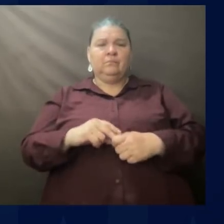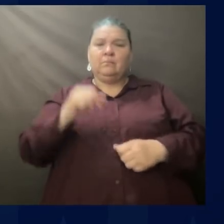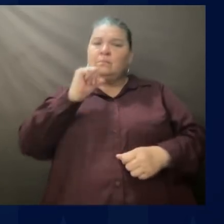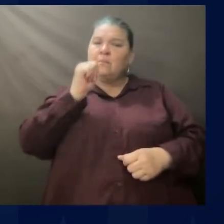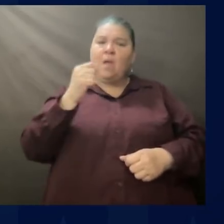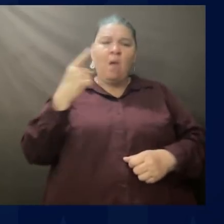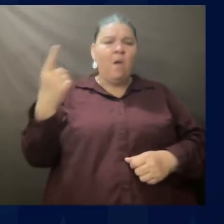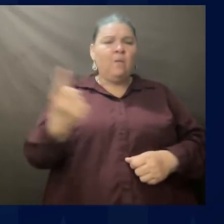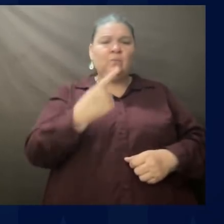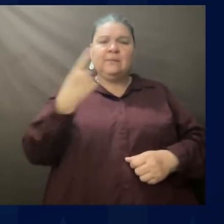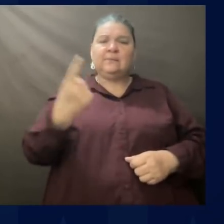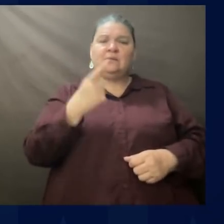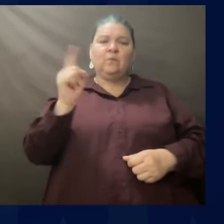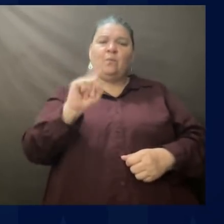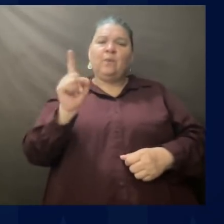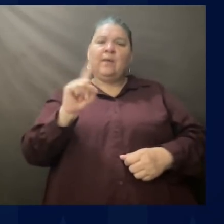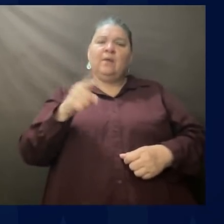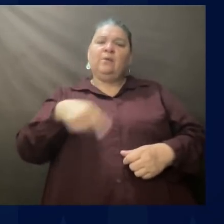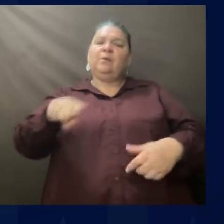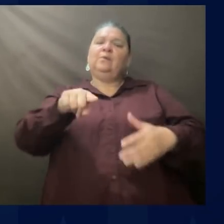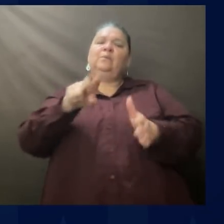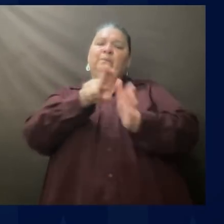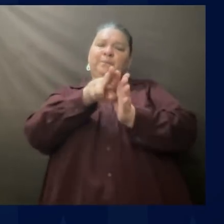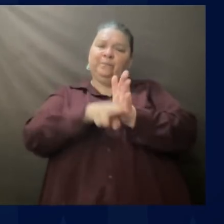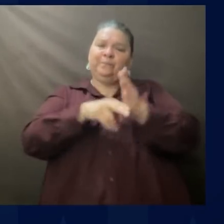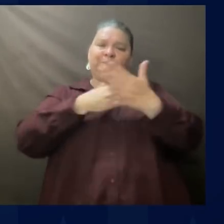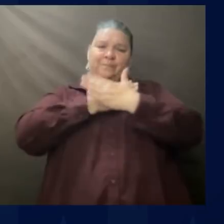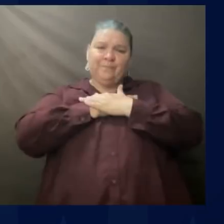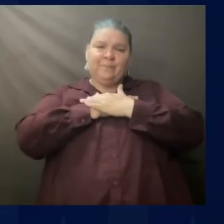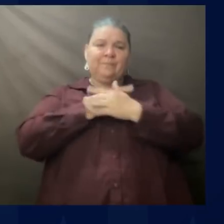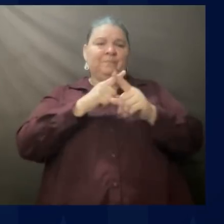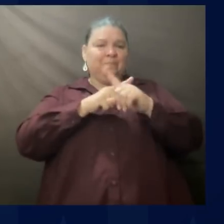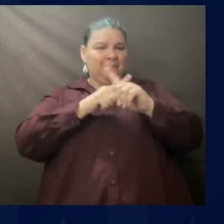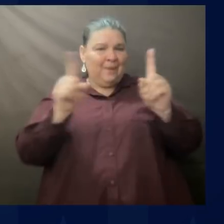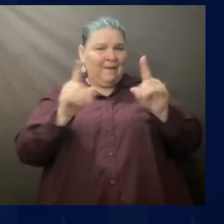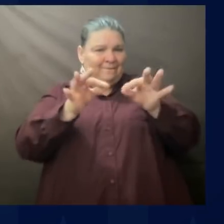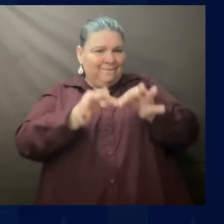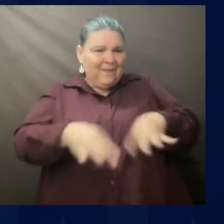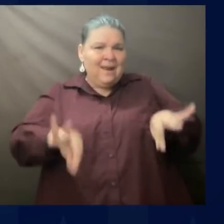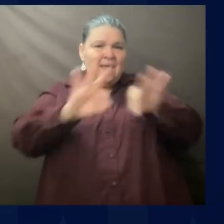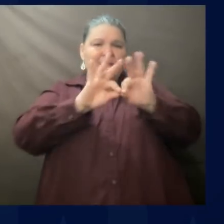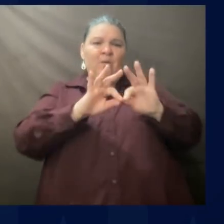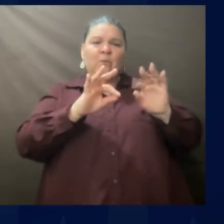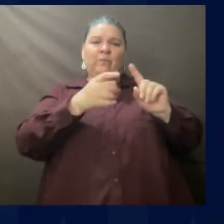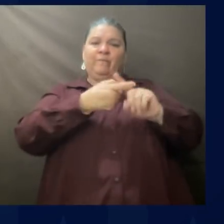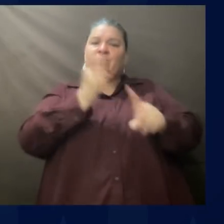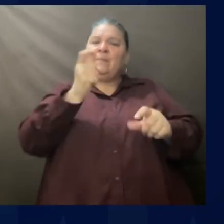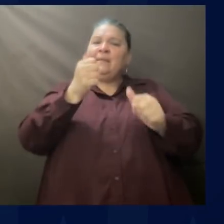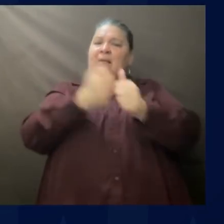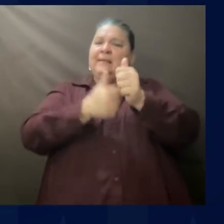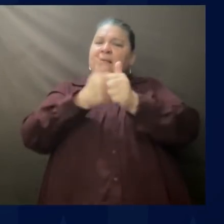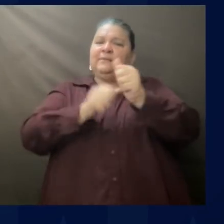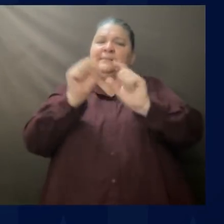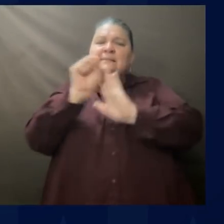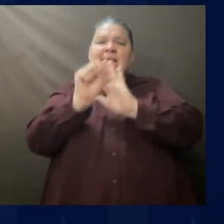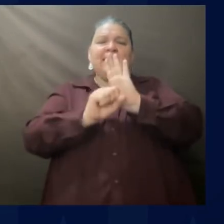And they came from every state, from every territory, from every background and from every creed.